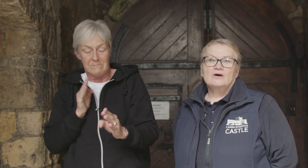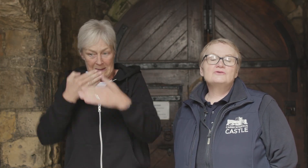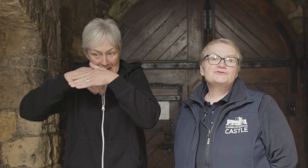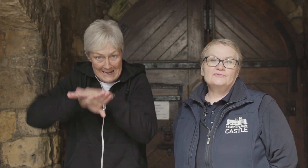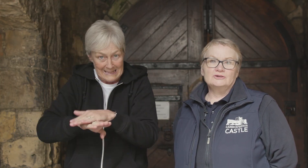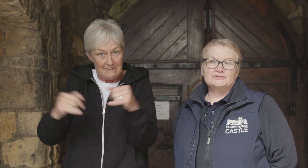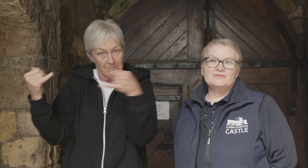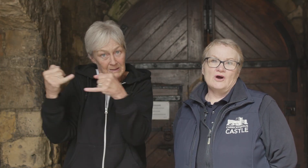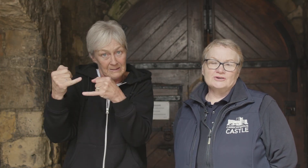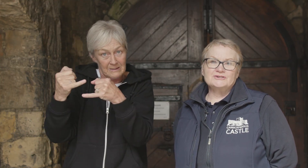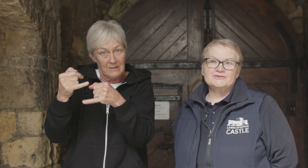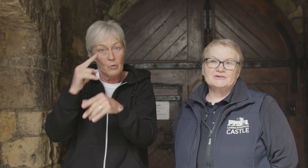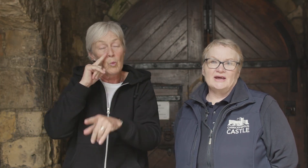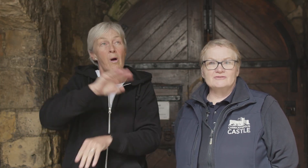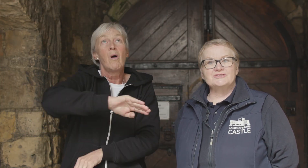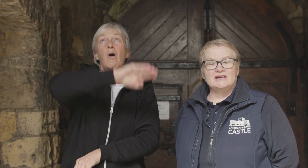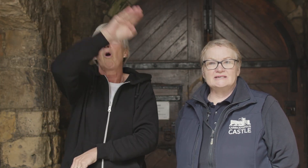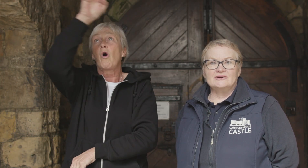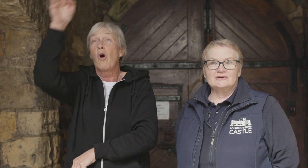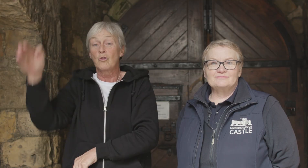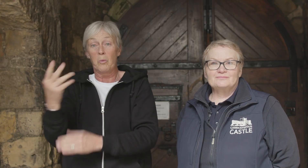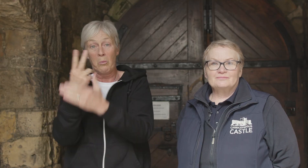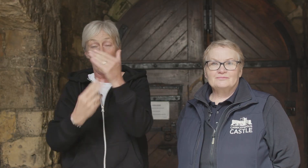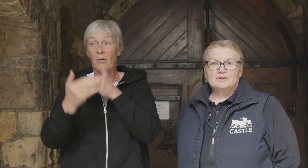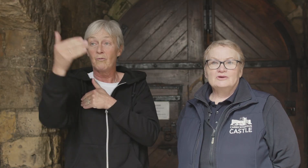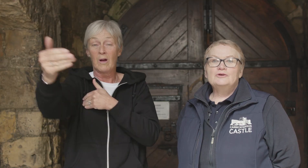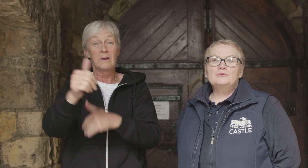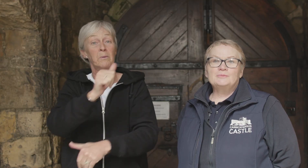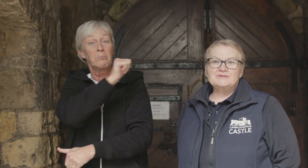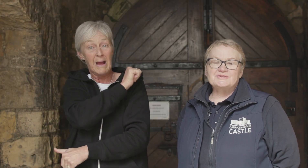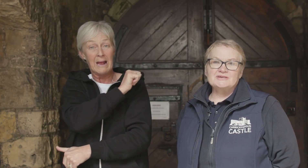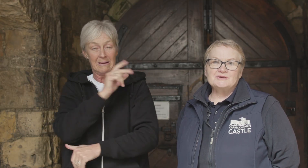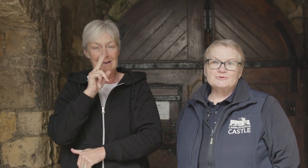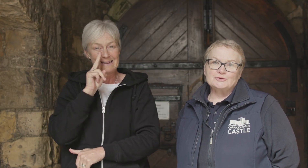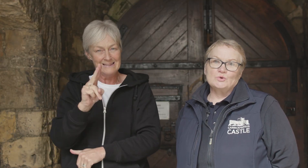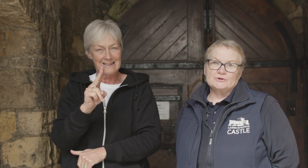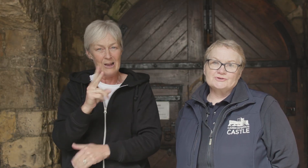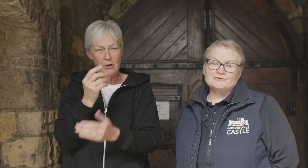Also, if you look to the arches at either side here, you'll be able to see some scores.